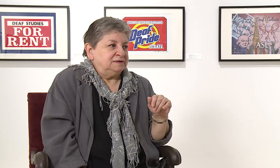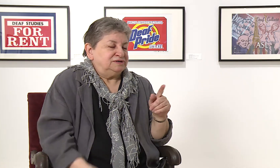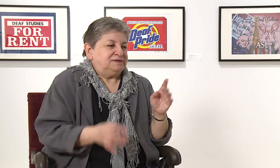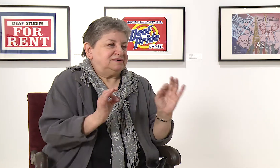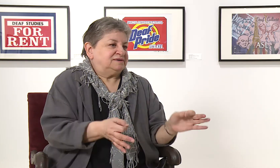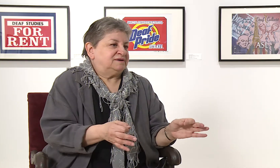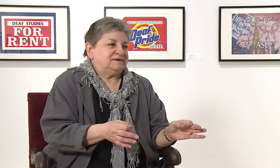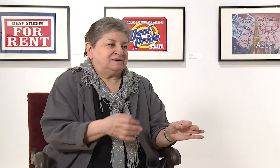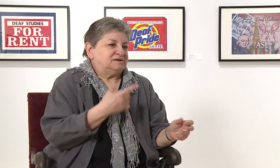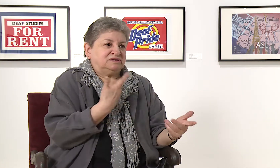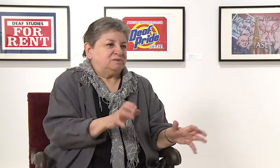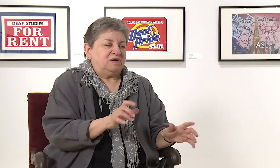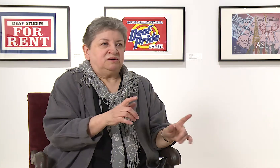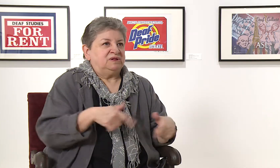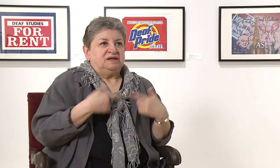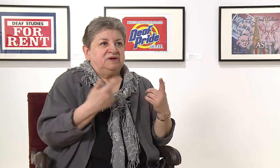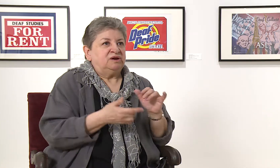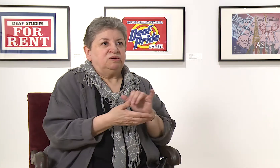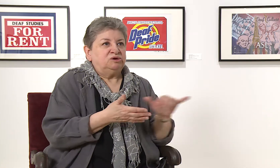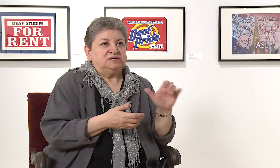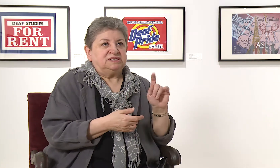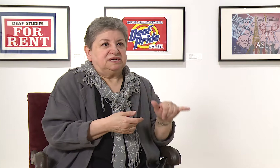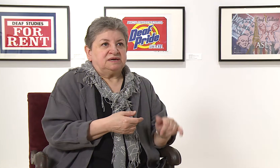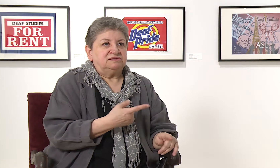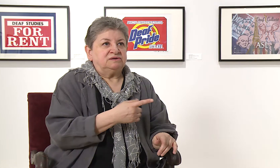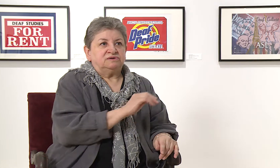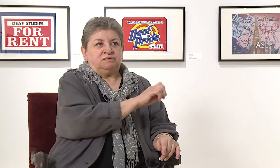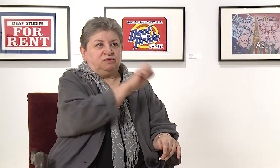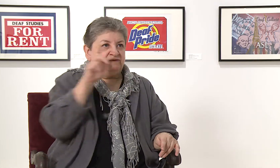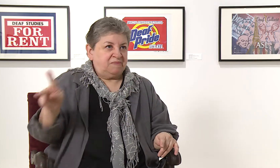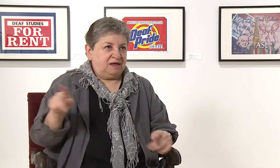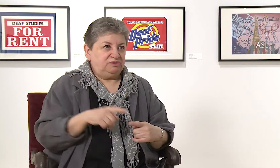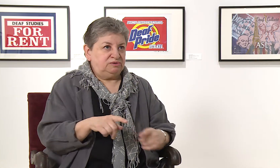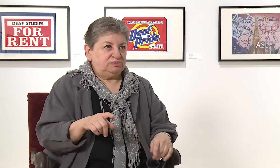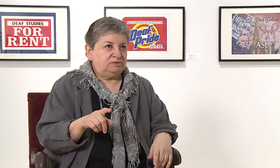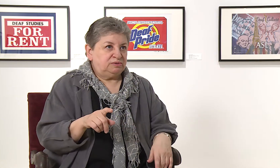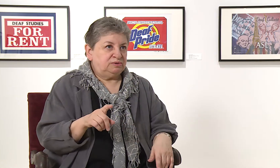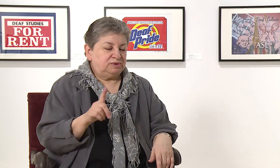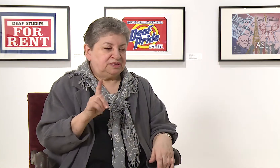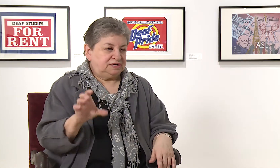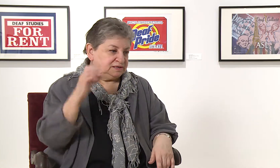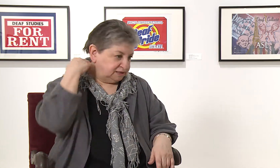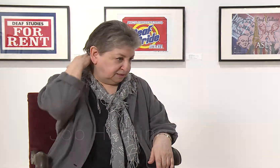But after a while, she decided she didn't want to live in the city, and so she ended up moving back to D.C.